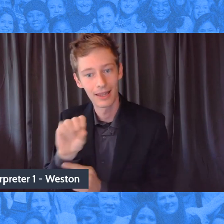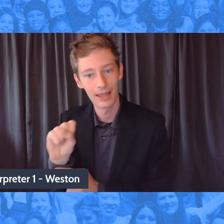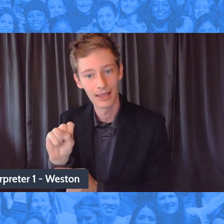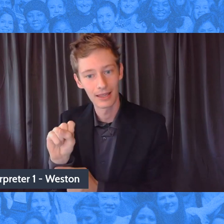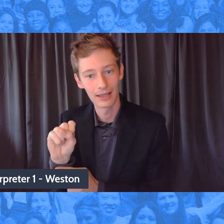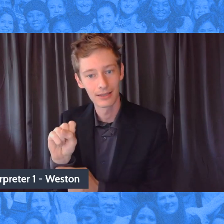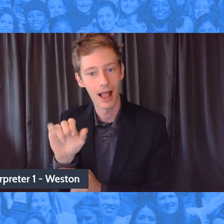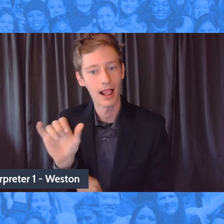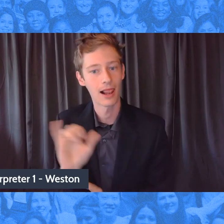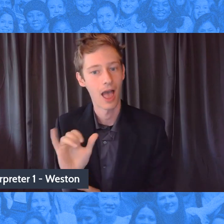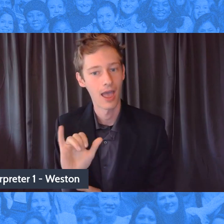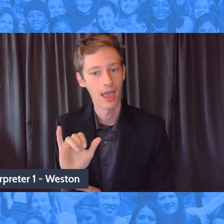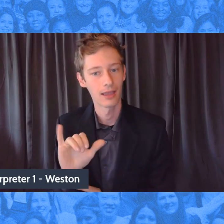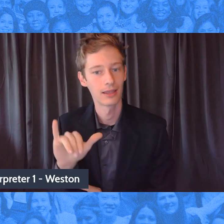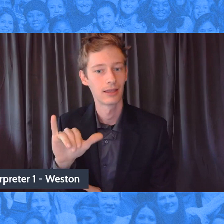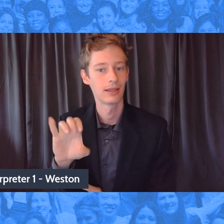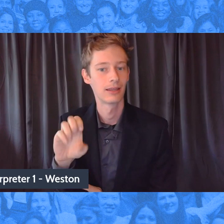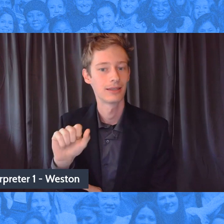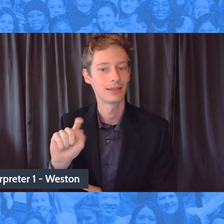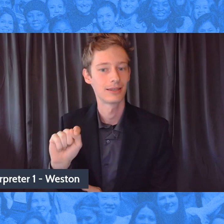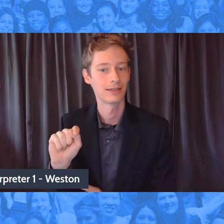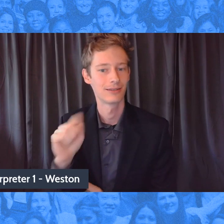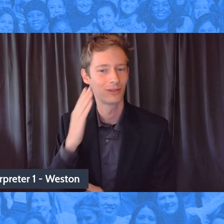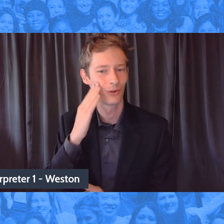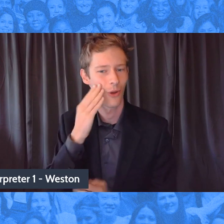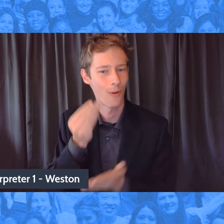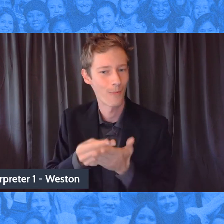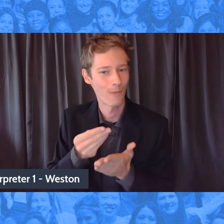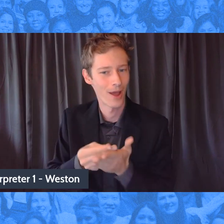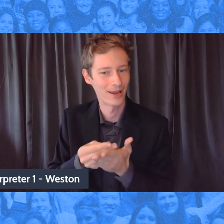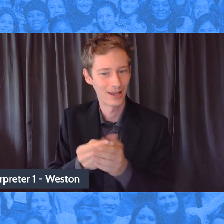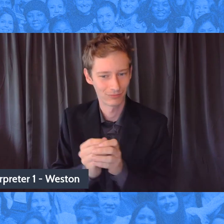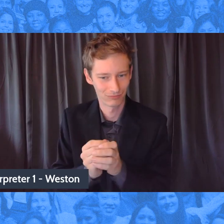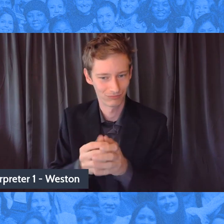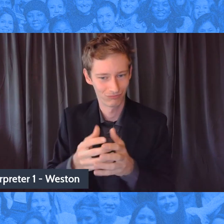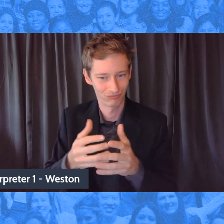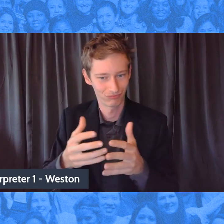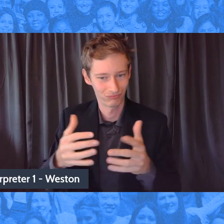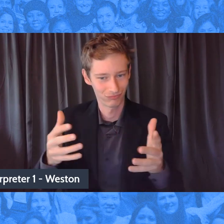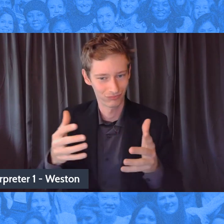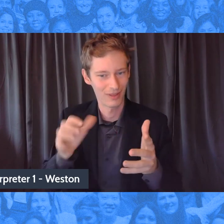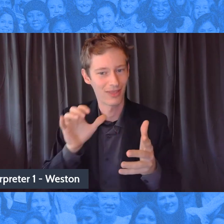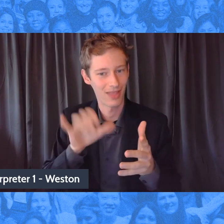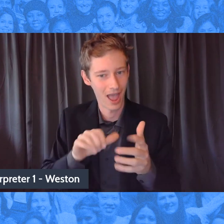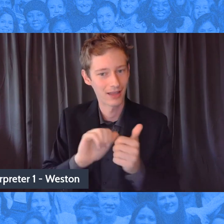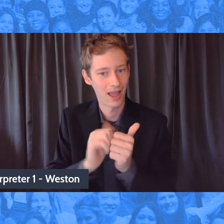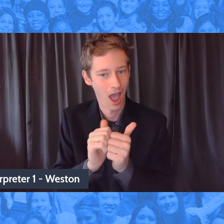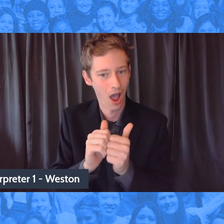It makes the dough rise. It raises the dough. And that's how EMILY's List was originally created,